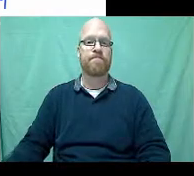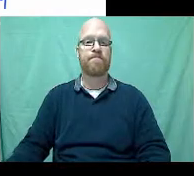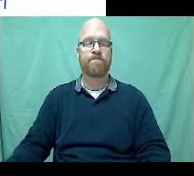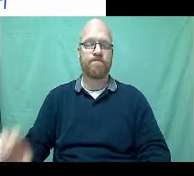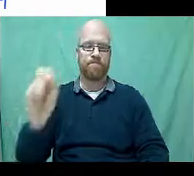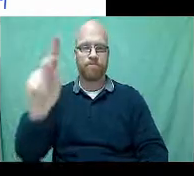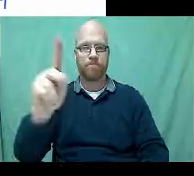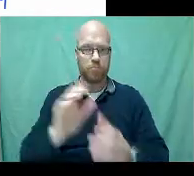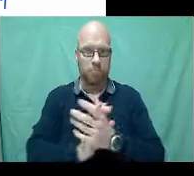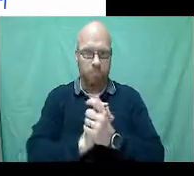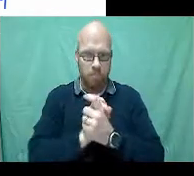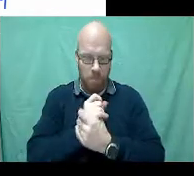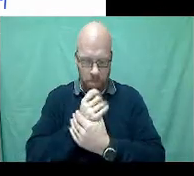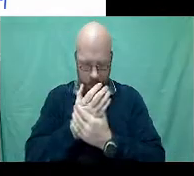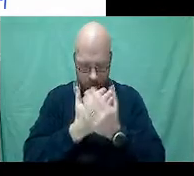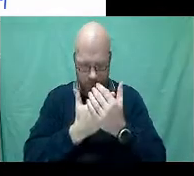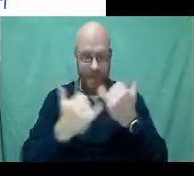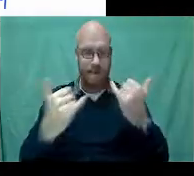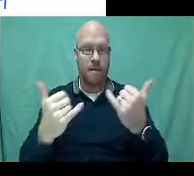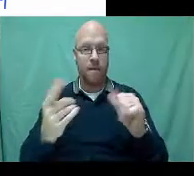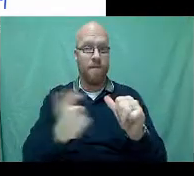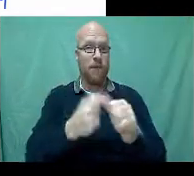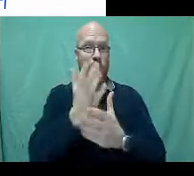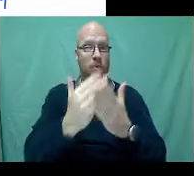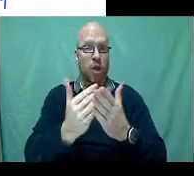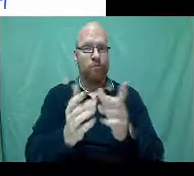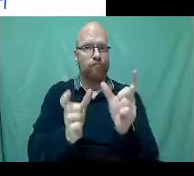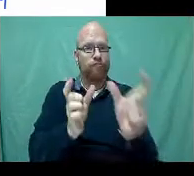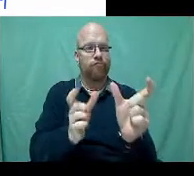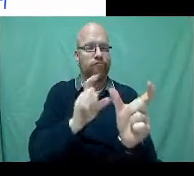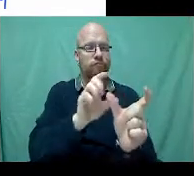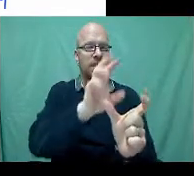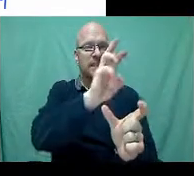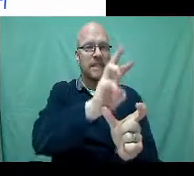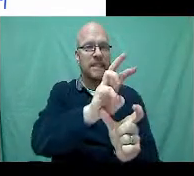Okay, our first 2 terms, 6bsquared minus 2b.